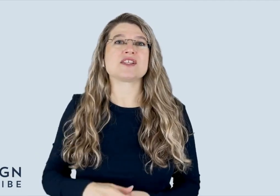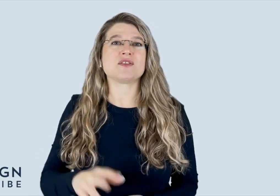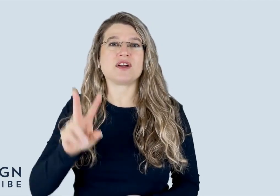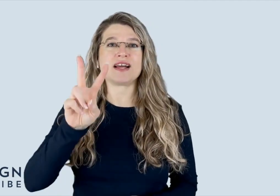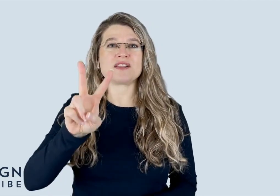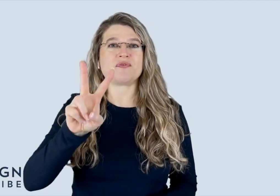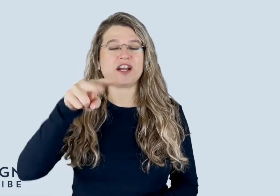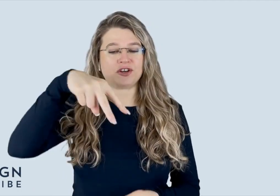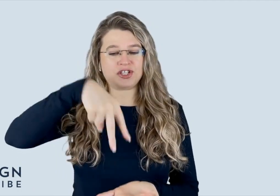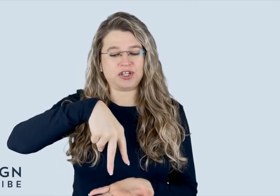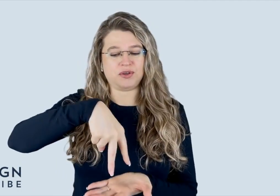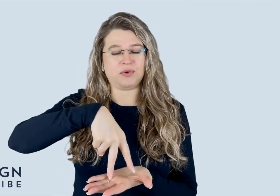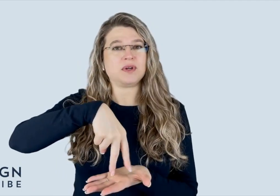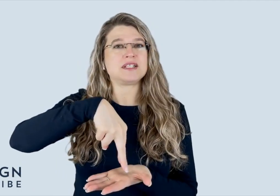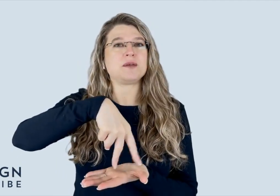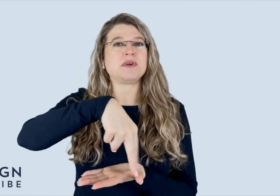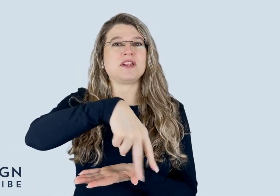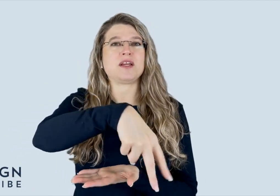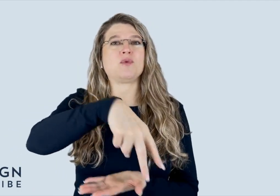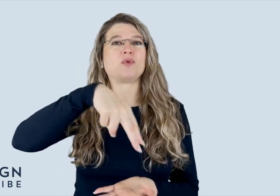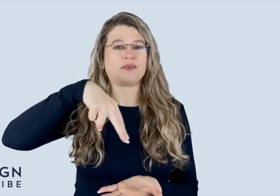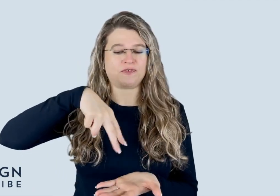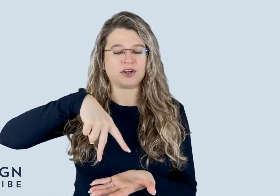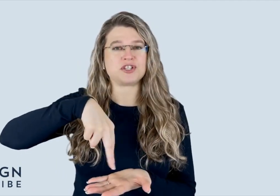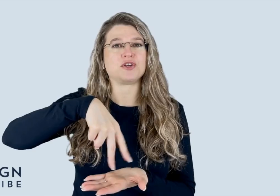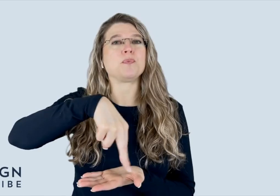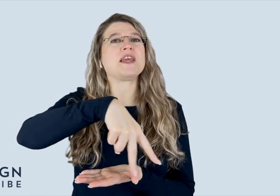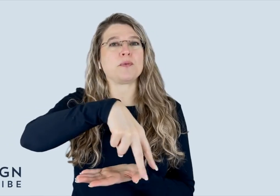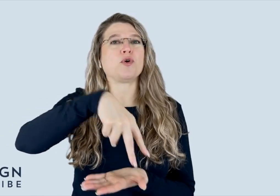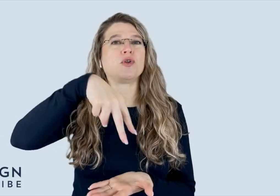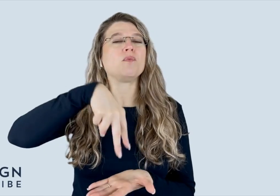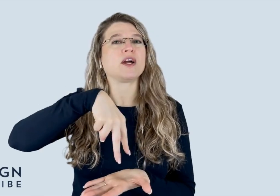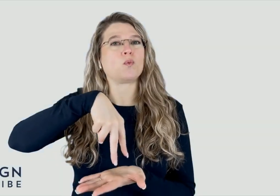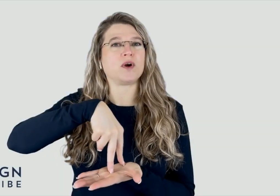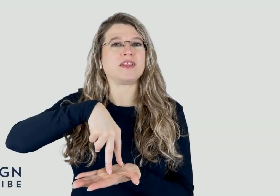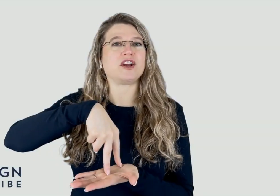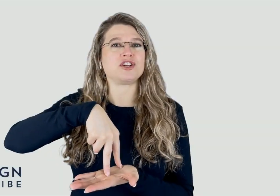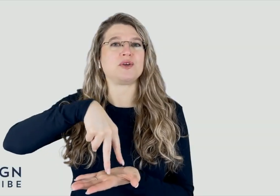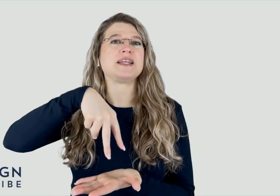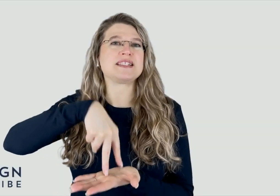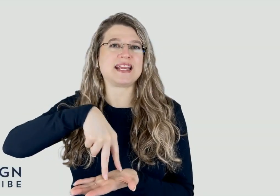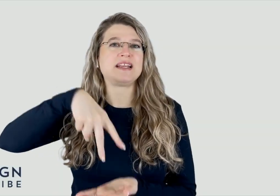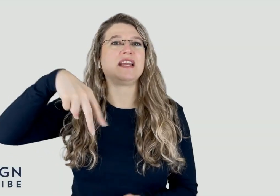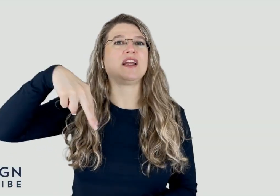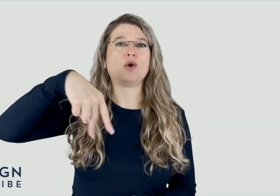So the classifier two typically will refer to people like what they are doing, standing,